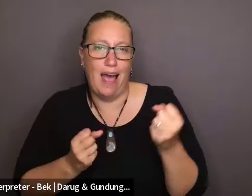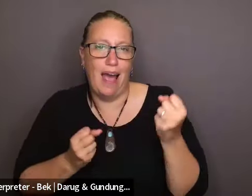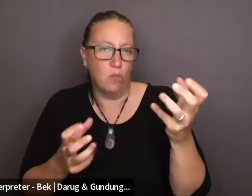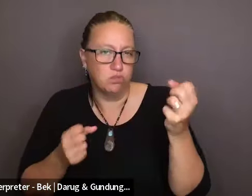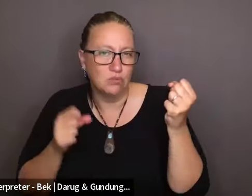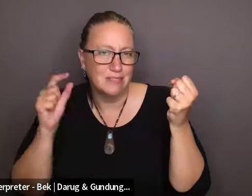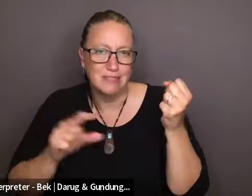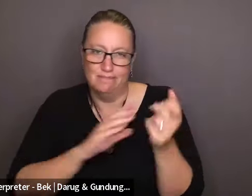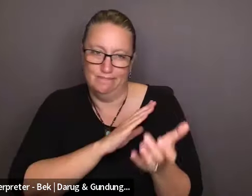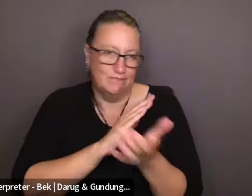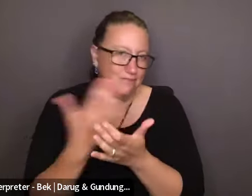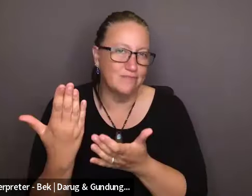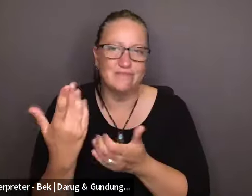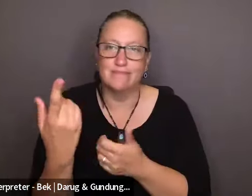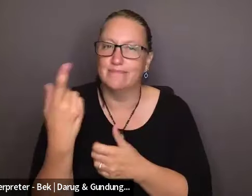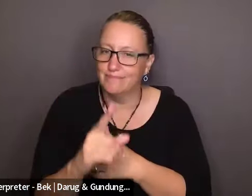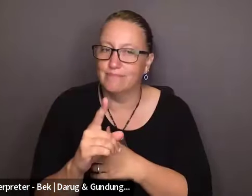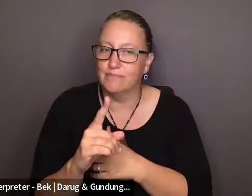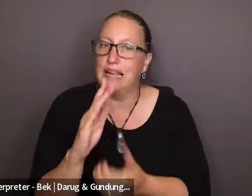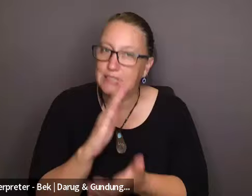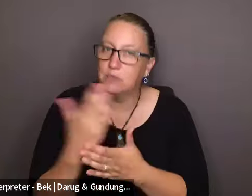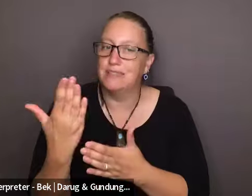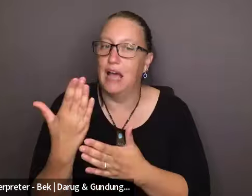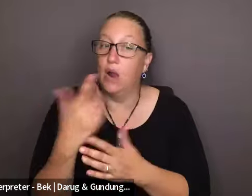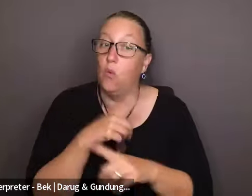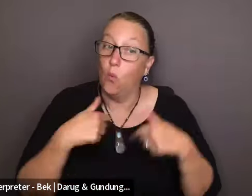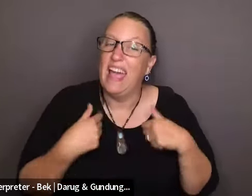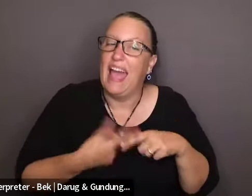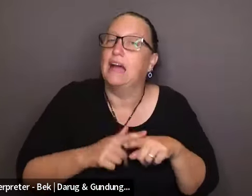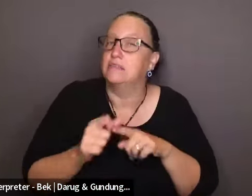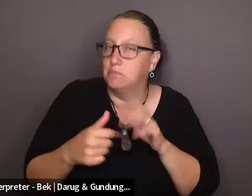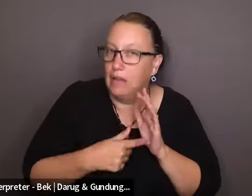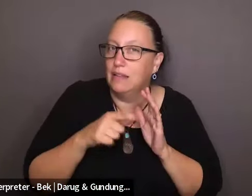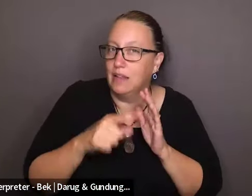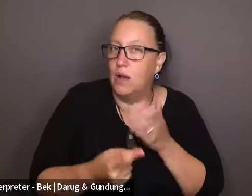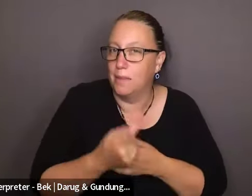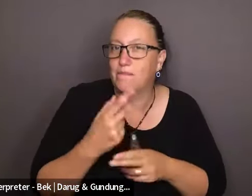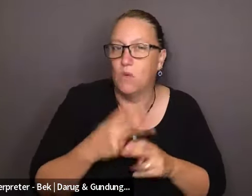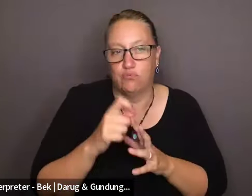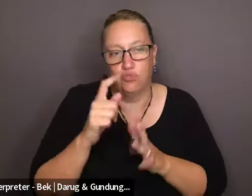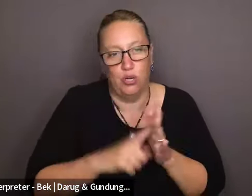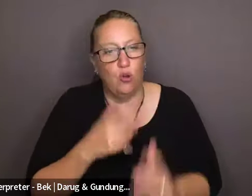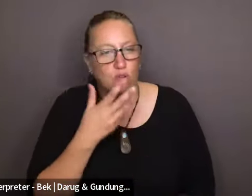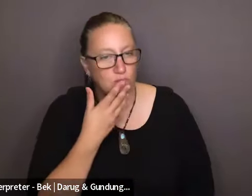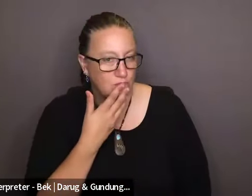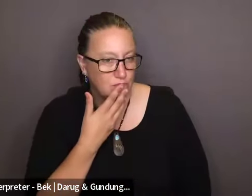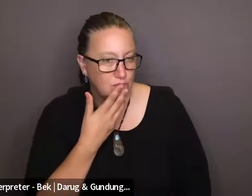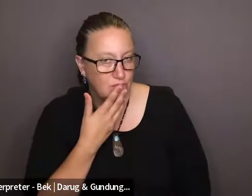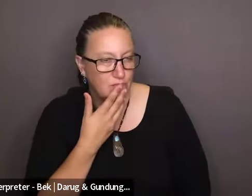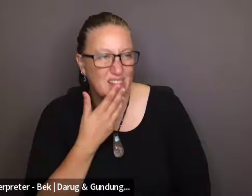like Auslan, captioning, easy read or easy English materials , translation, accessible outputs are legitimate and